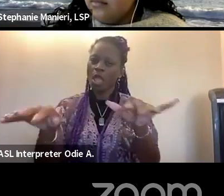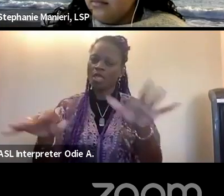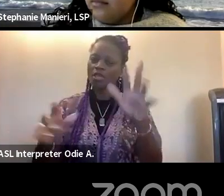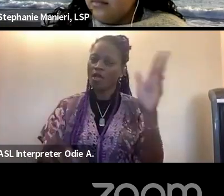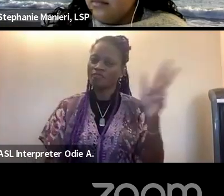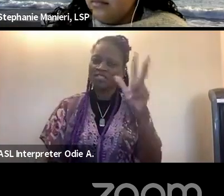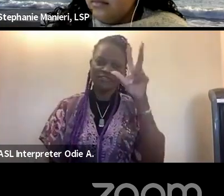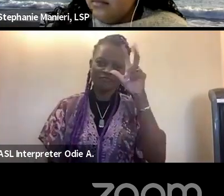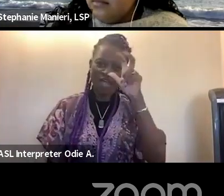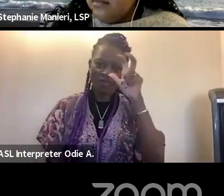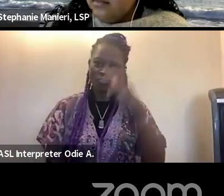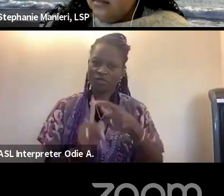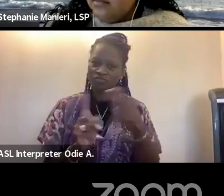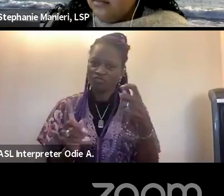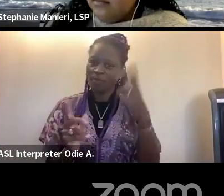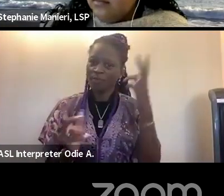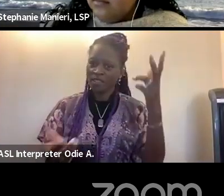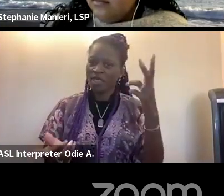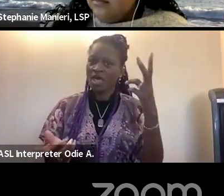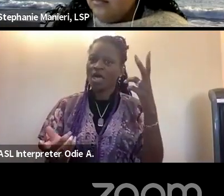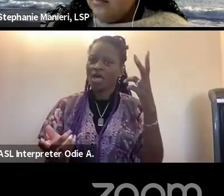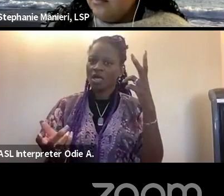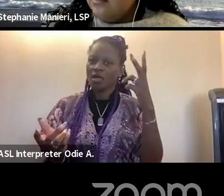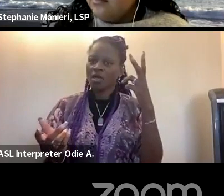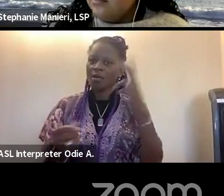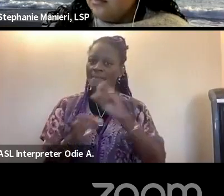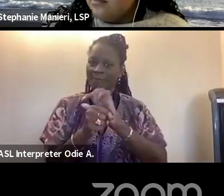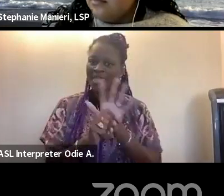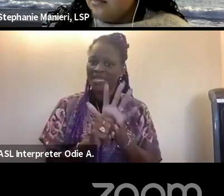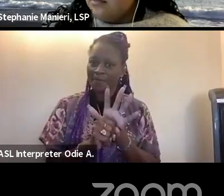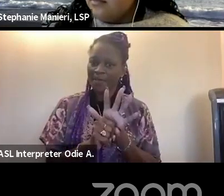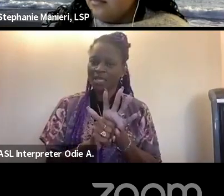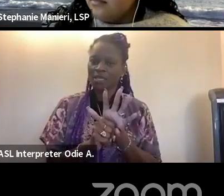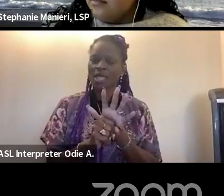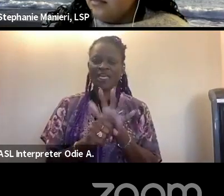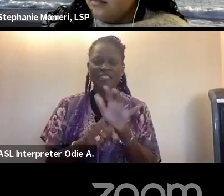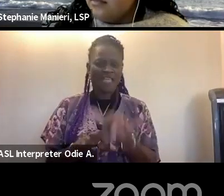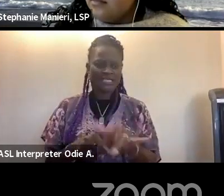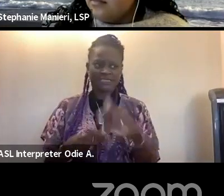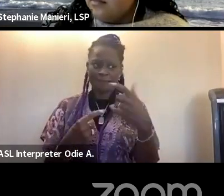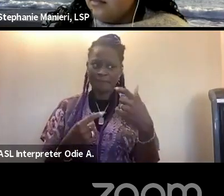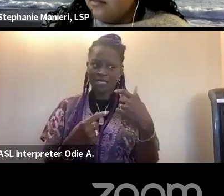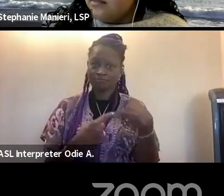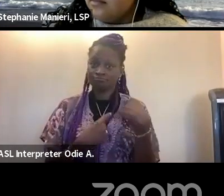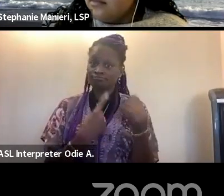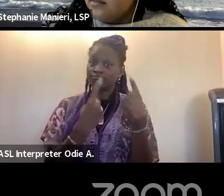from the pandemic, which has now been with us for 20 months or so.